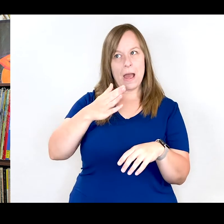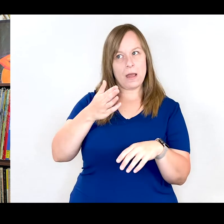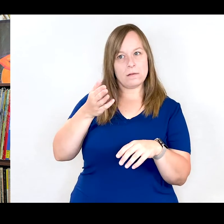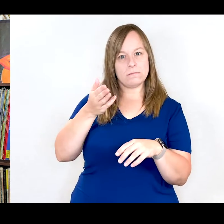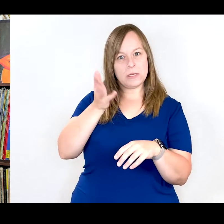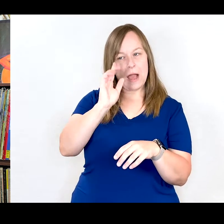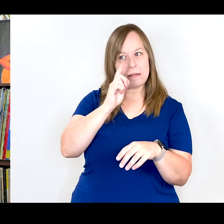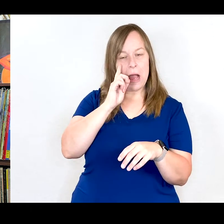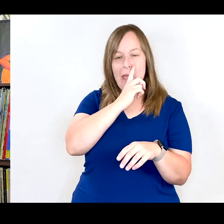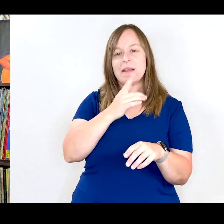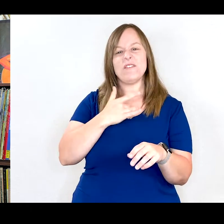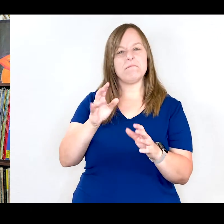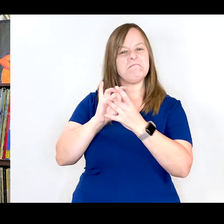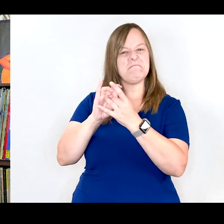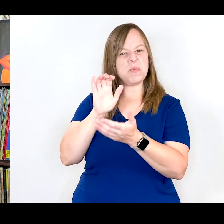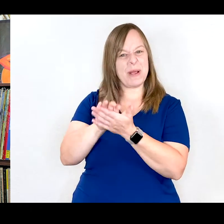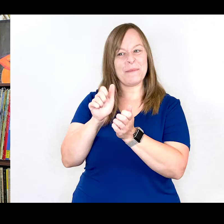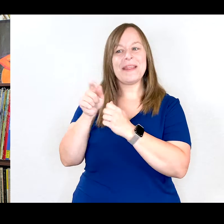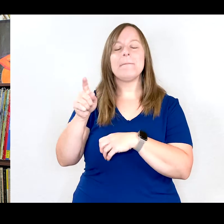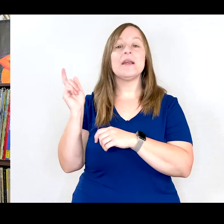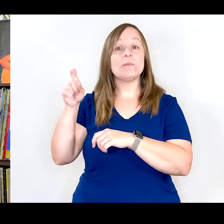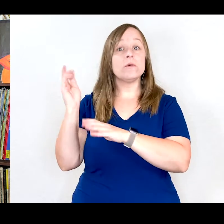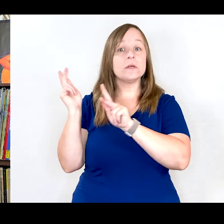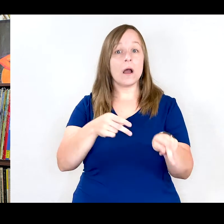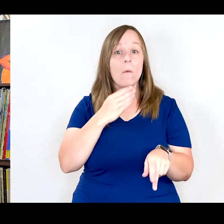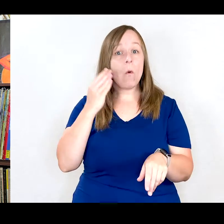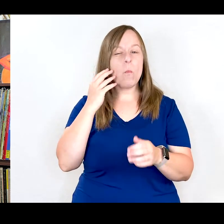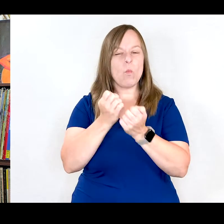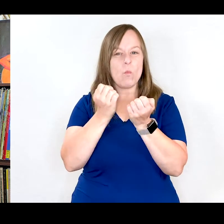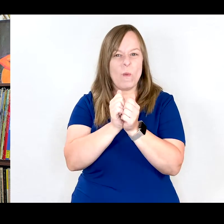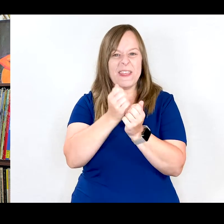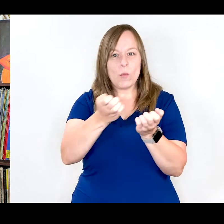But in God's eyes I feel we were married. And Eddie was going to come home with all his equipment.